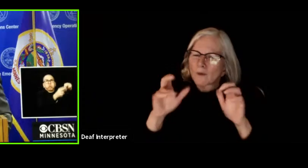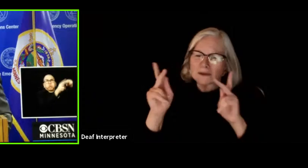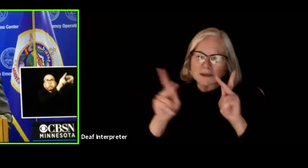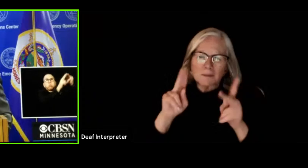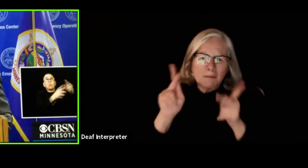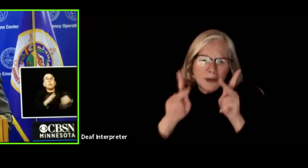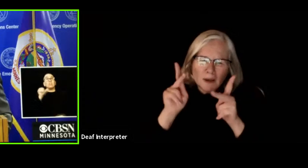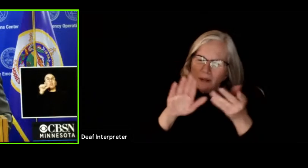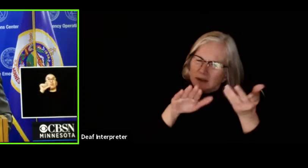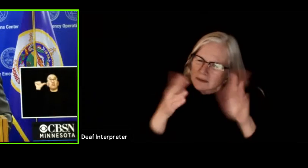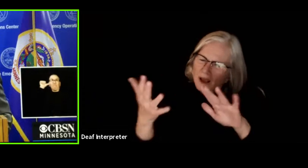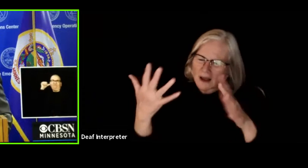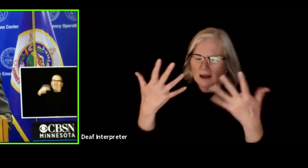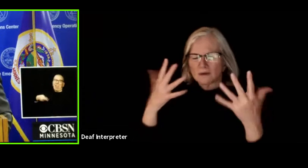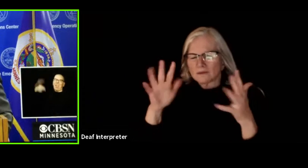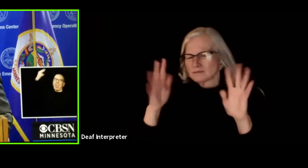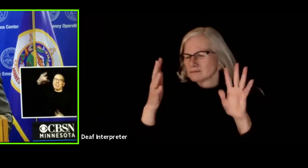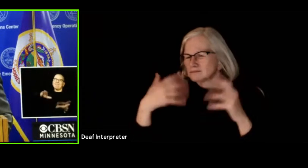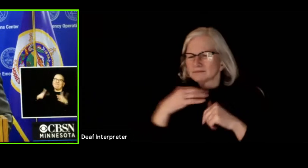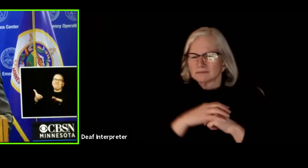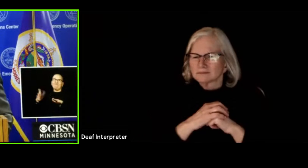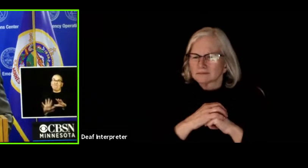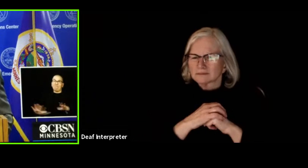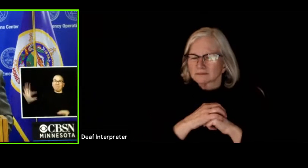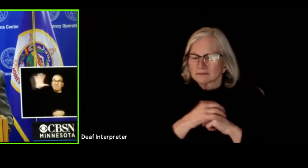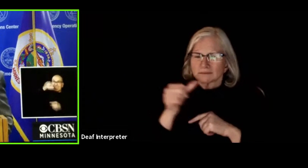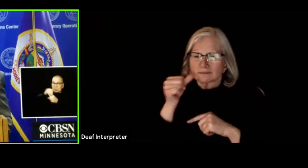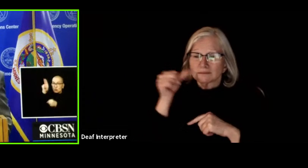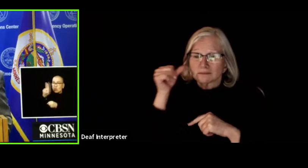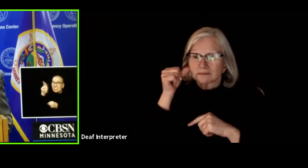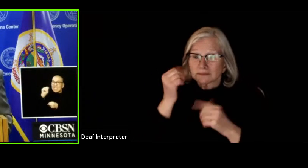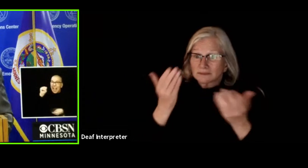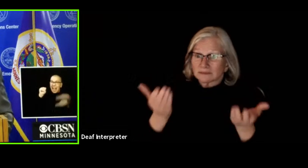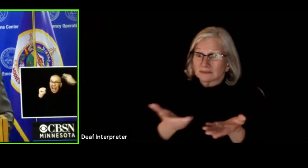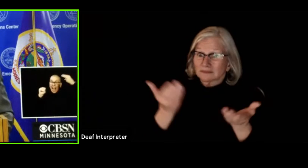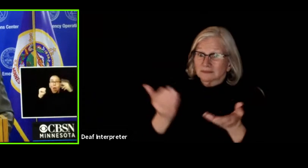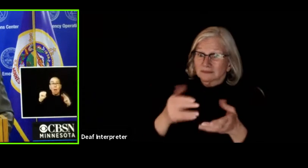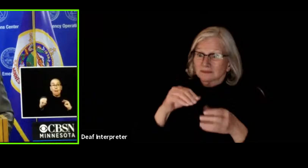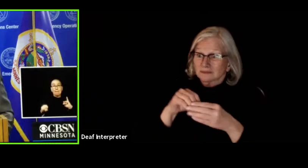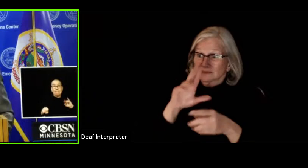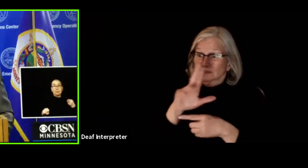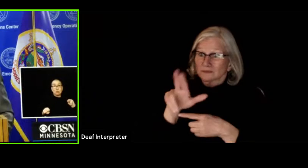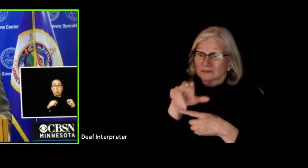IT STARTED IN THE UNITED STATES, AND EVEN HERE IN MINNESOTA, WITH OUR NUMBERS COMING DOWN DRAMATICALLY, THE